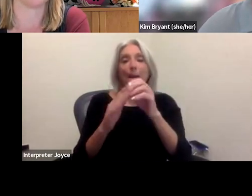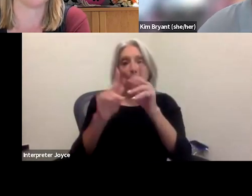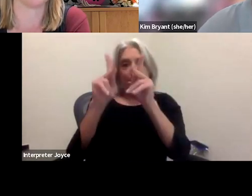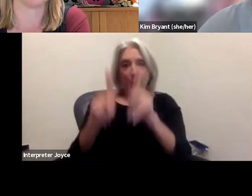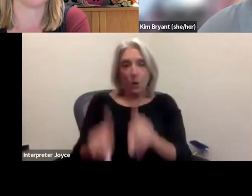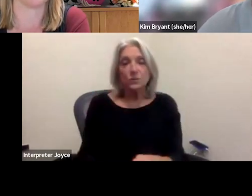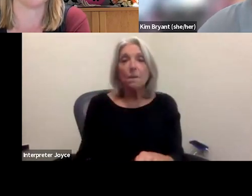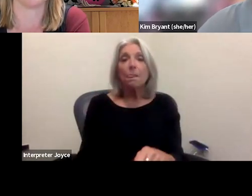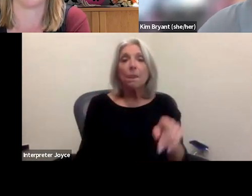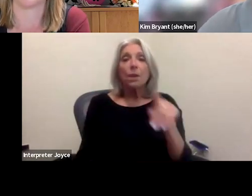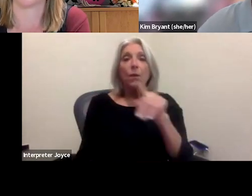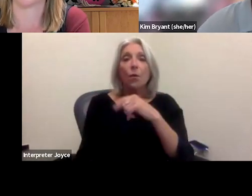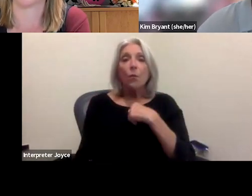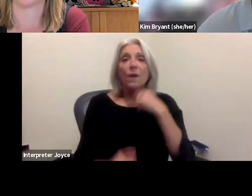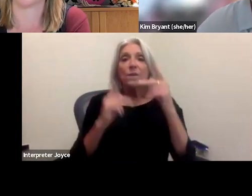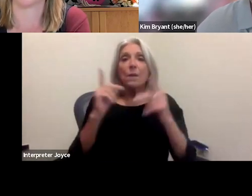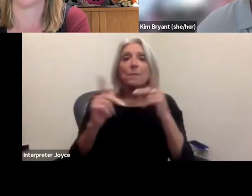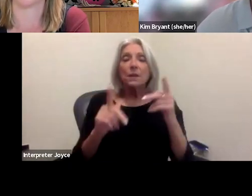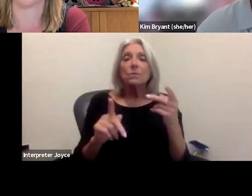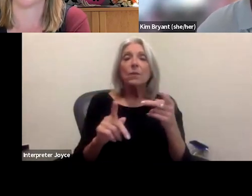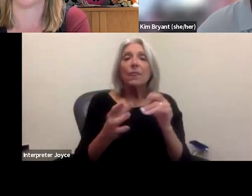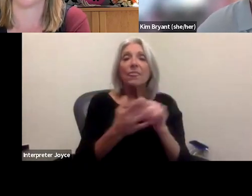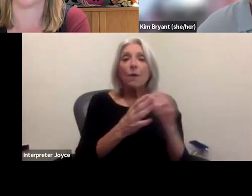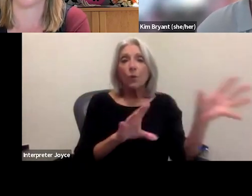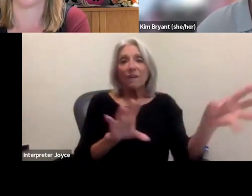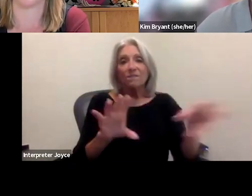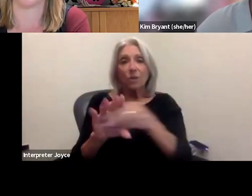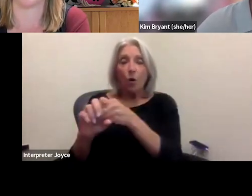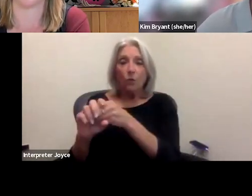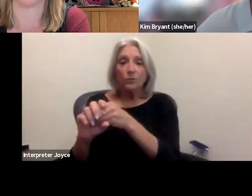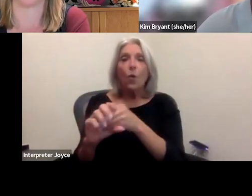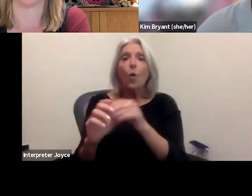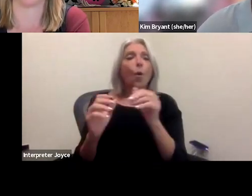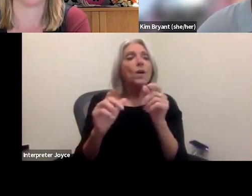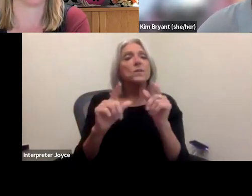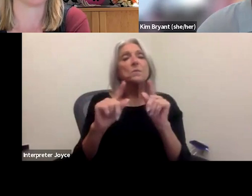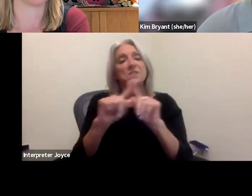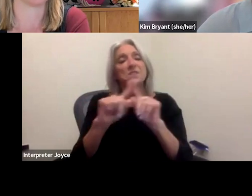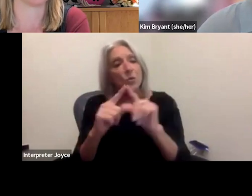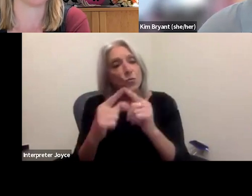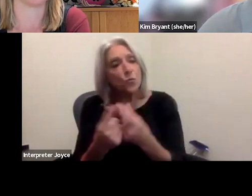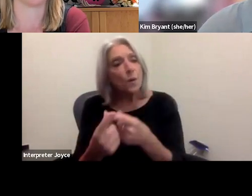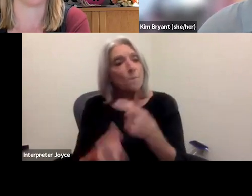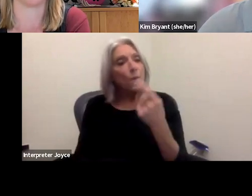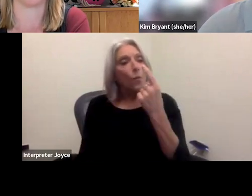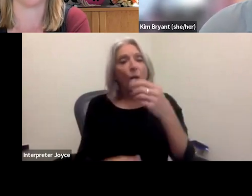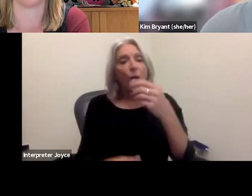is we had people who were joining by themselves or in small groups. One group was on the University of Virginia Tech campus